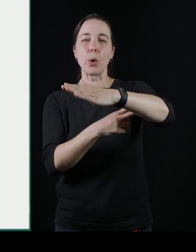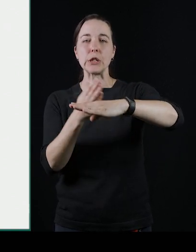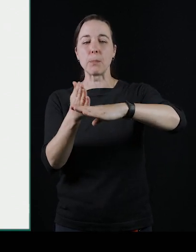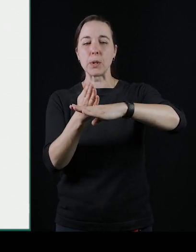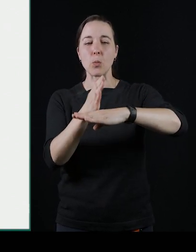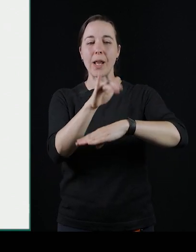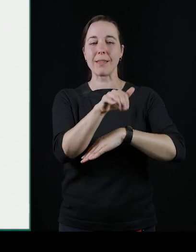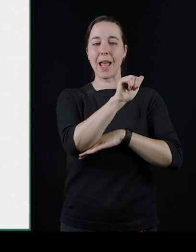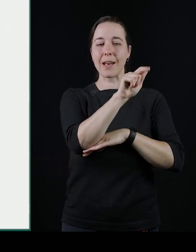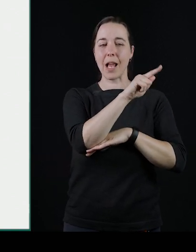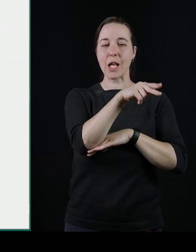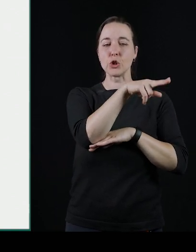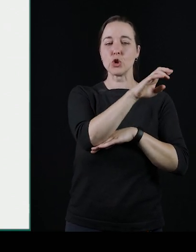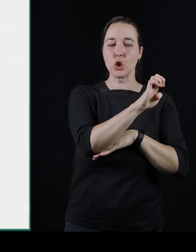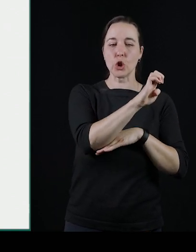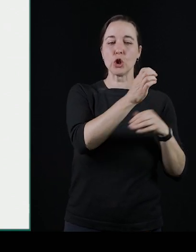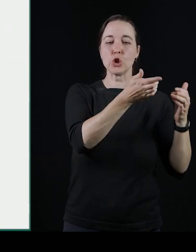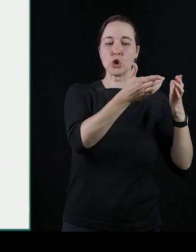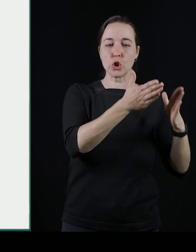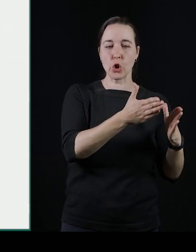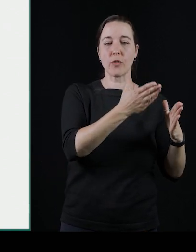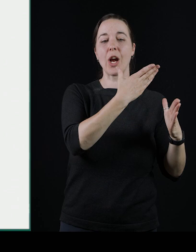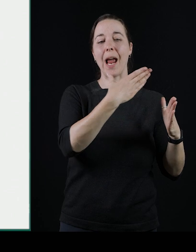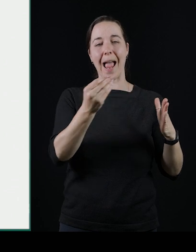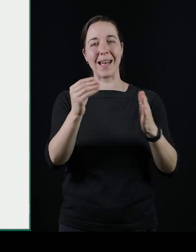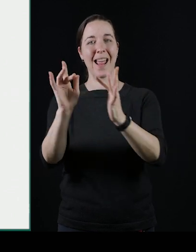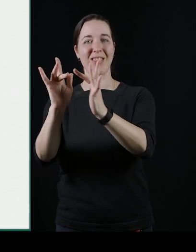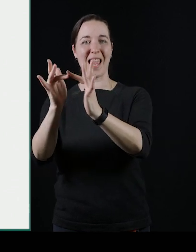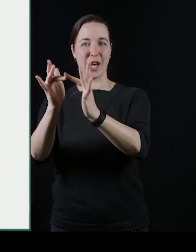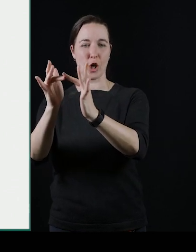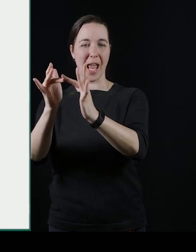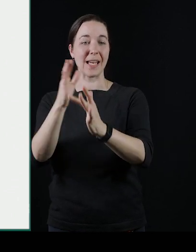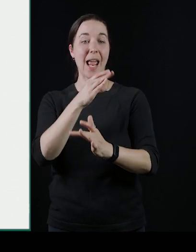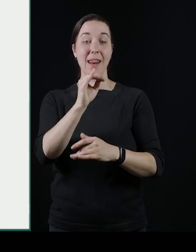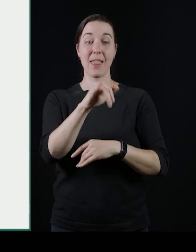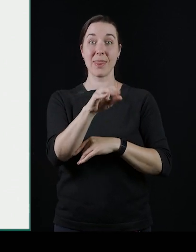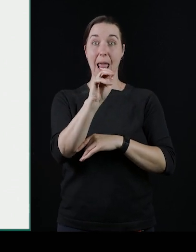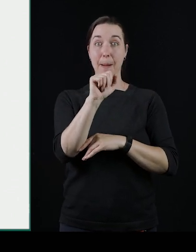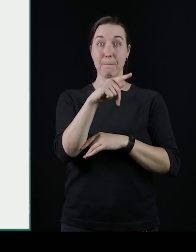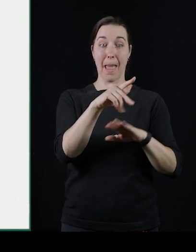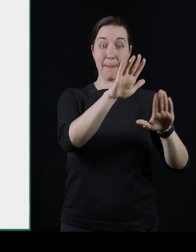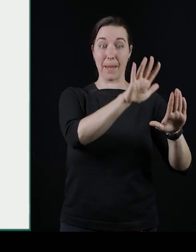the Azure data center with your game servers and the internet. And the mapping here is that the,